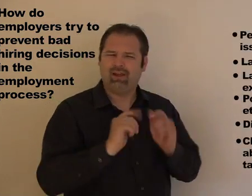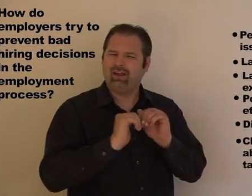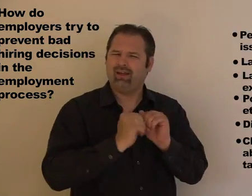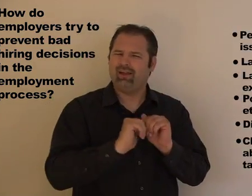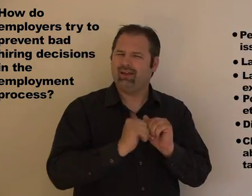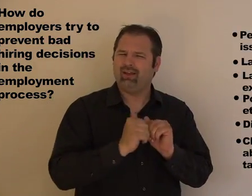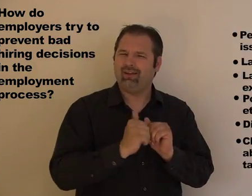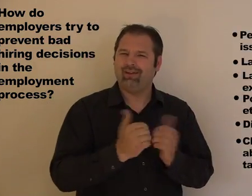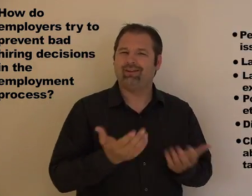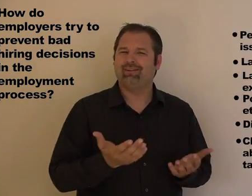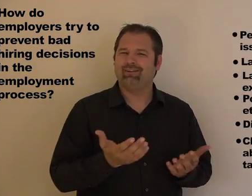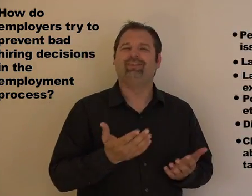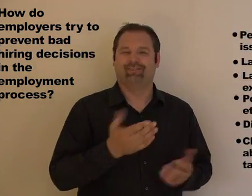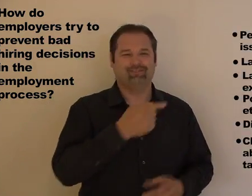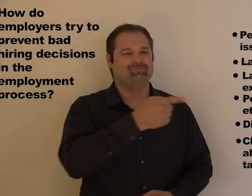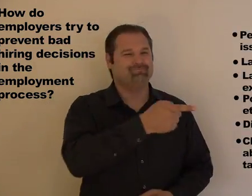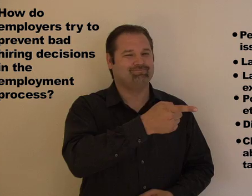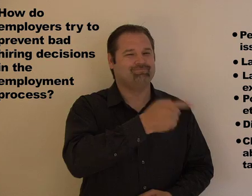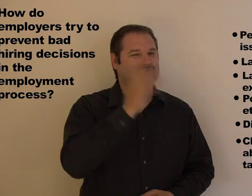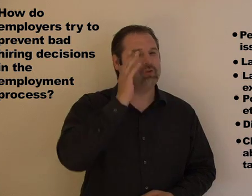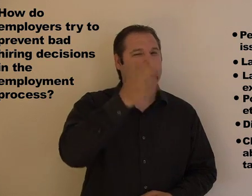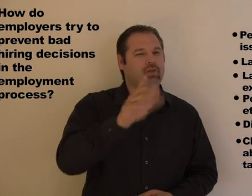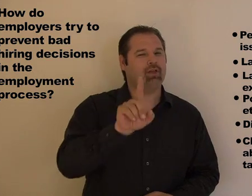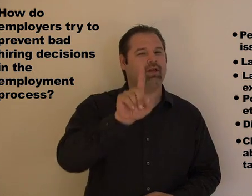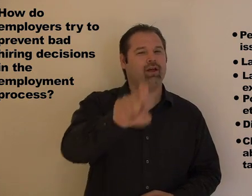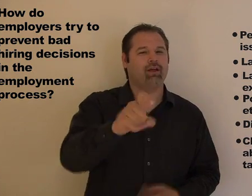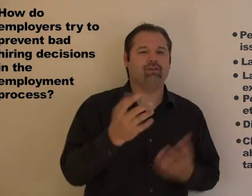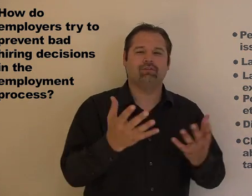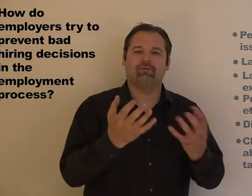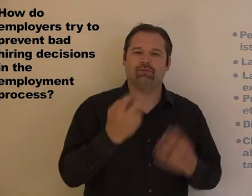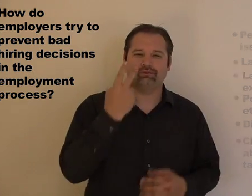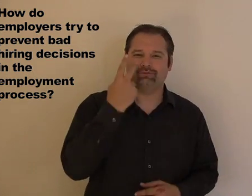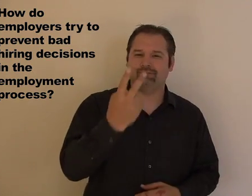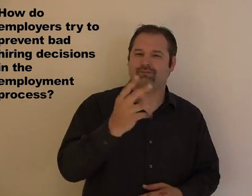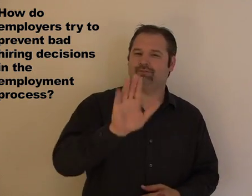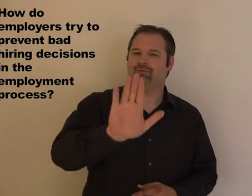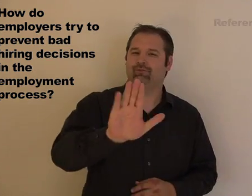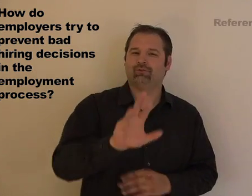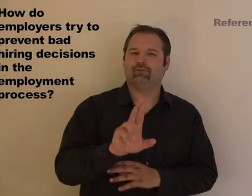The employer will take your reference list and contact